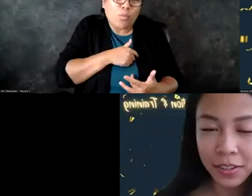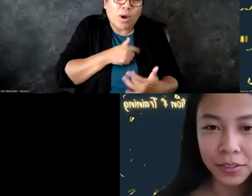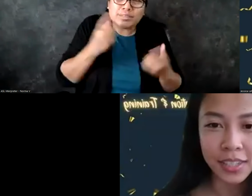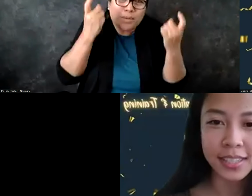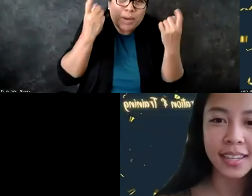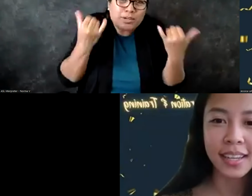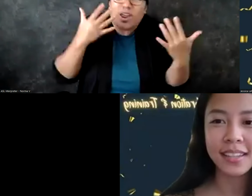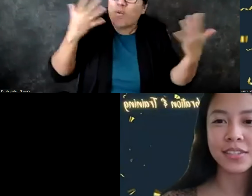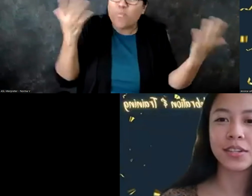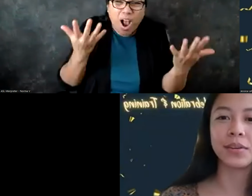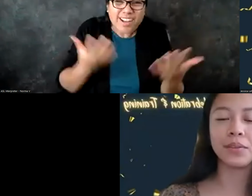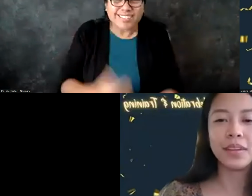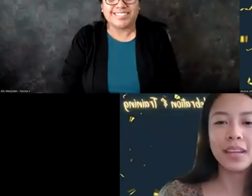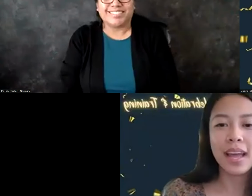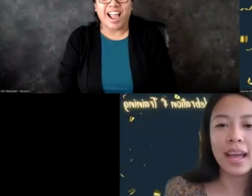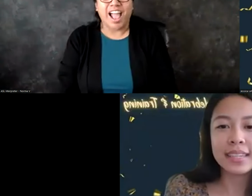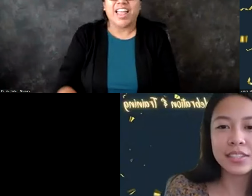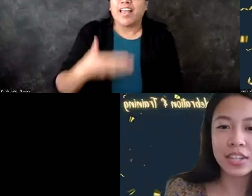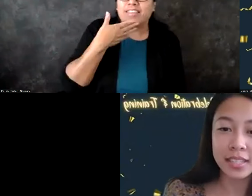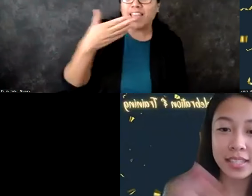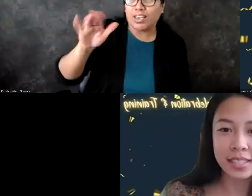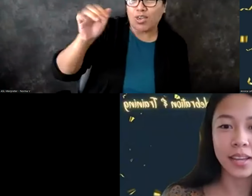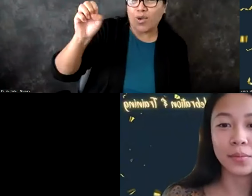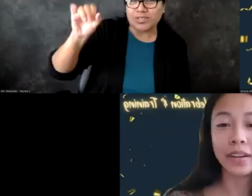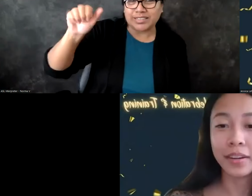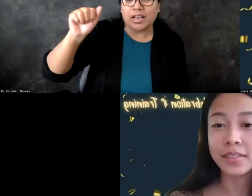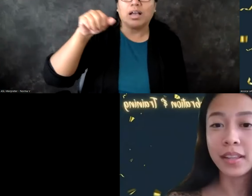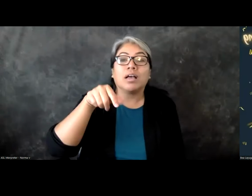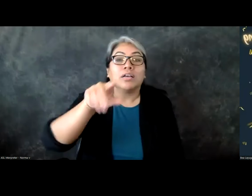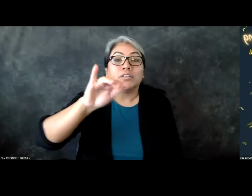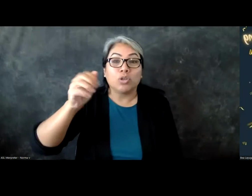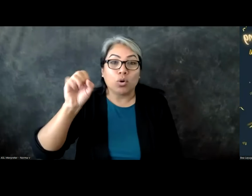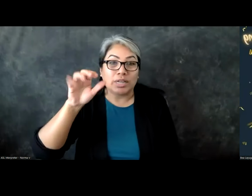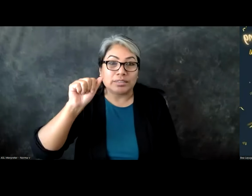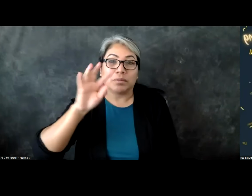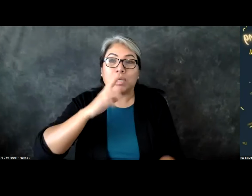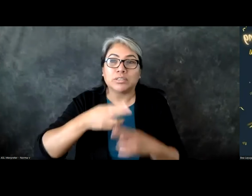So on that note, I'm going to turn it over to Bea to talk about what the heck are we celebrating today.